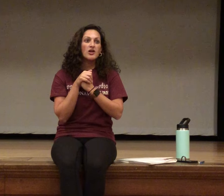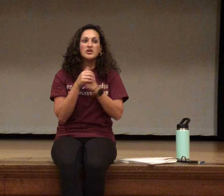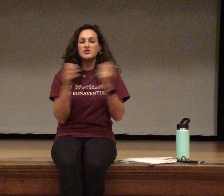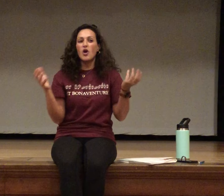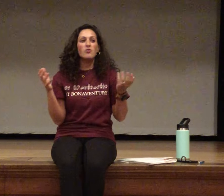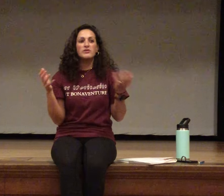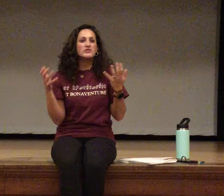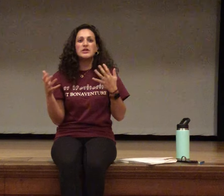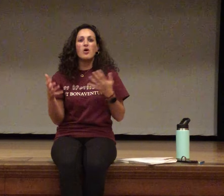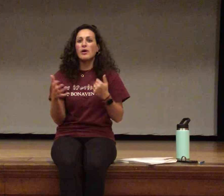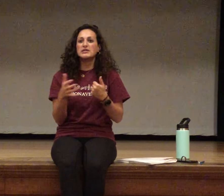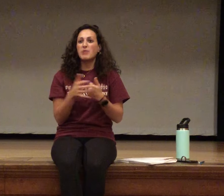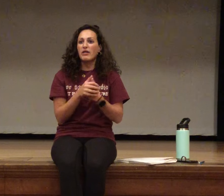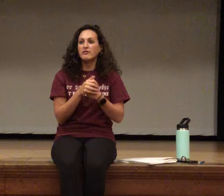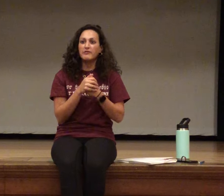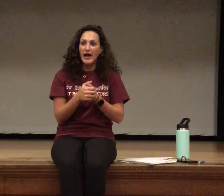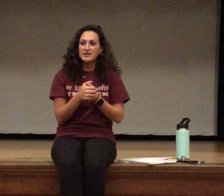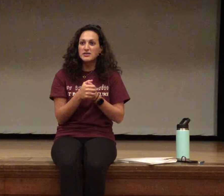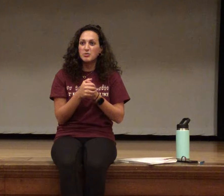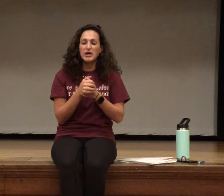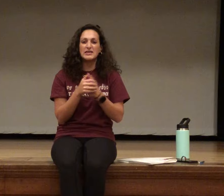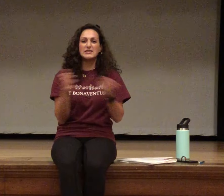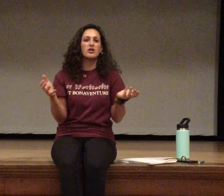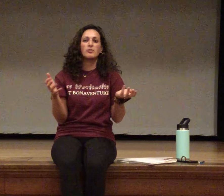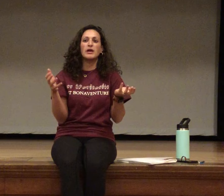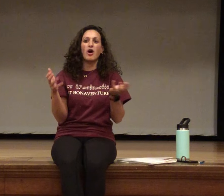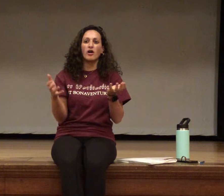you don't you still don't want to spell it fast because that's still going to be